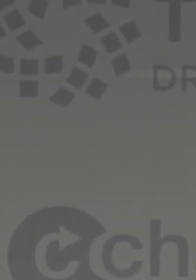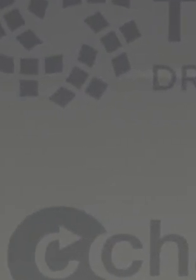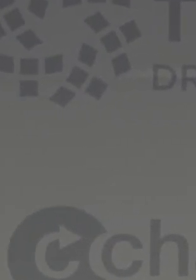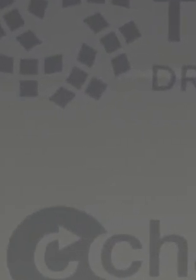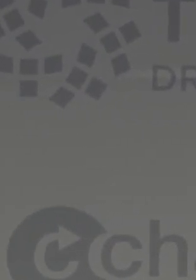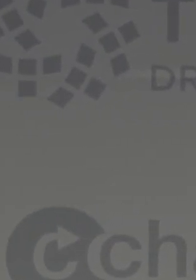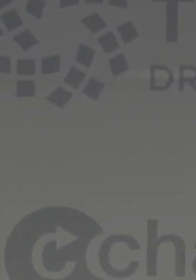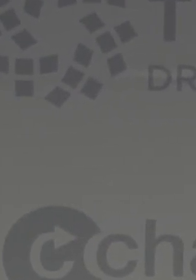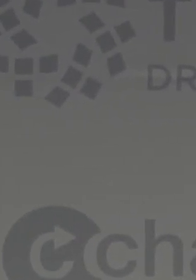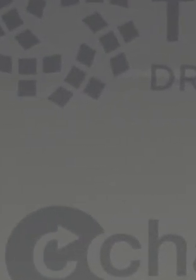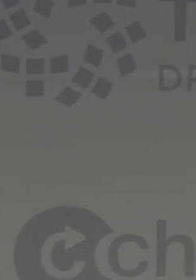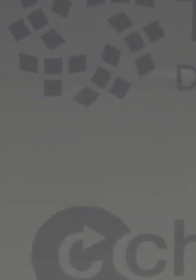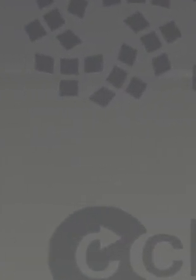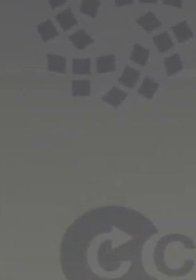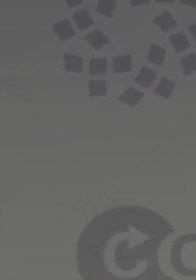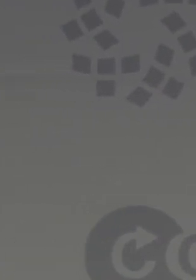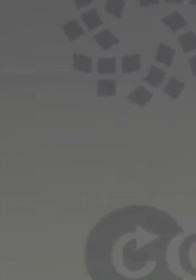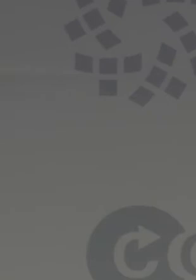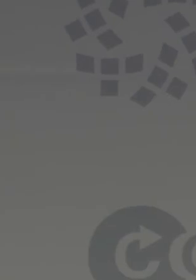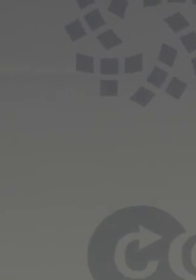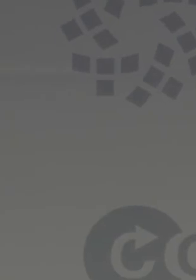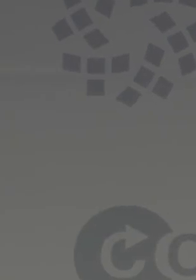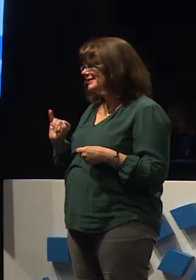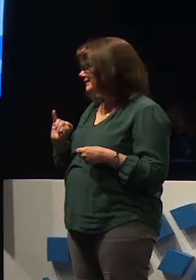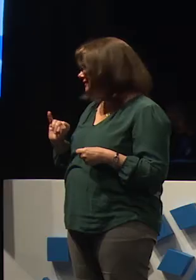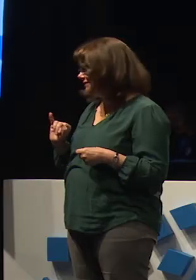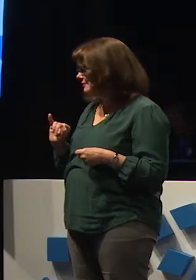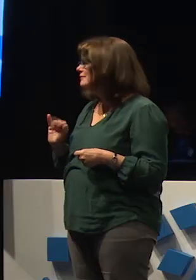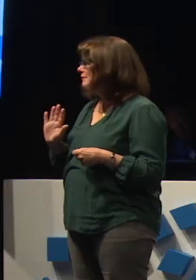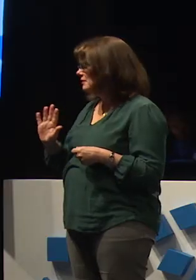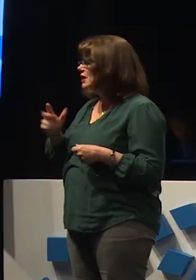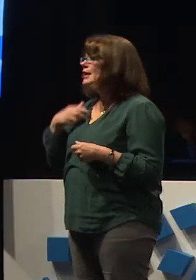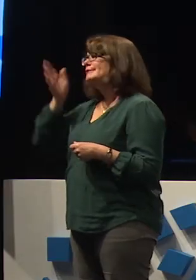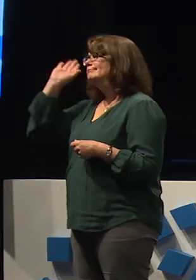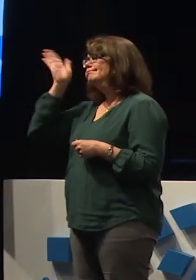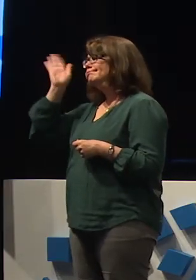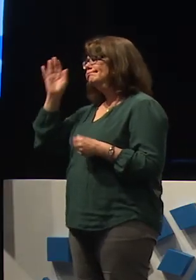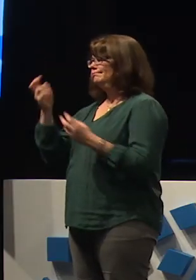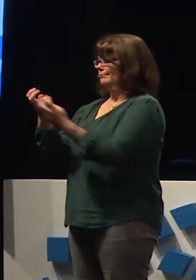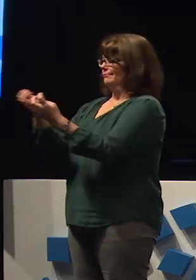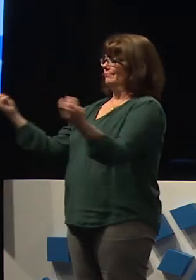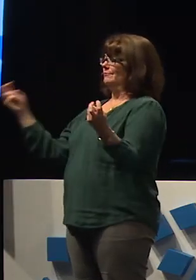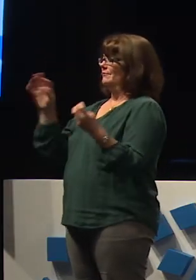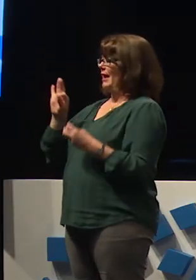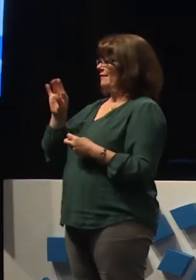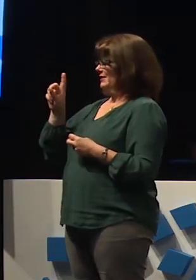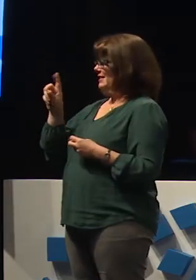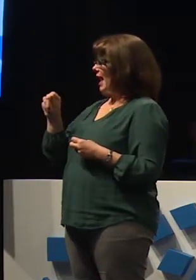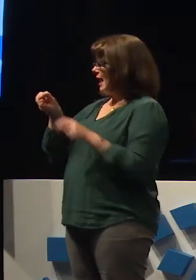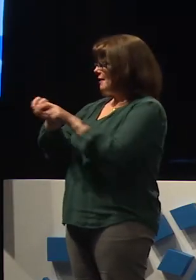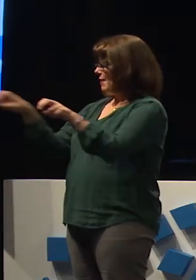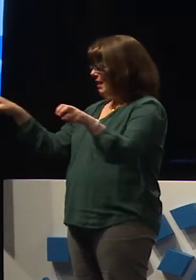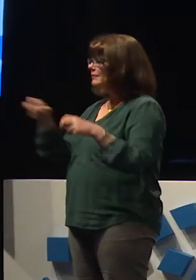insurance so I was speaking at this FDA panel and then I got invited to speak at